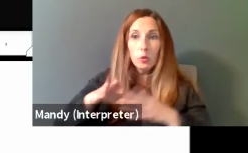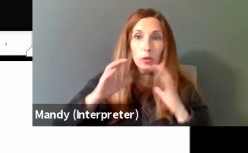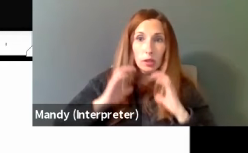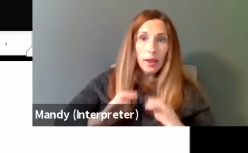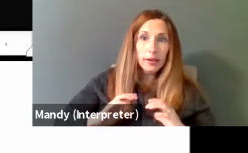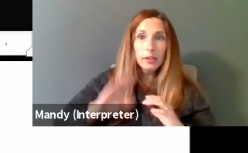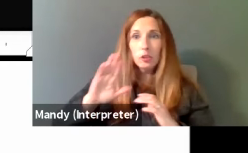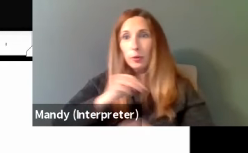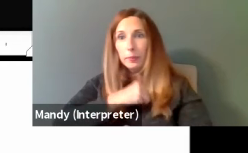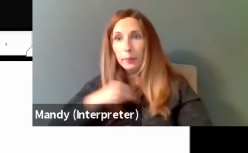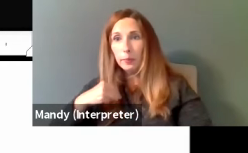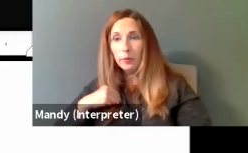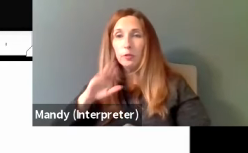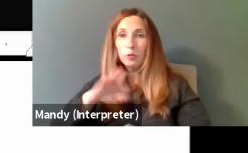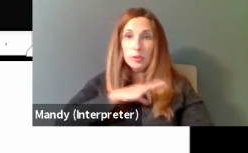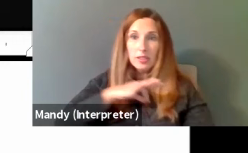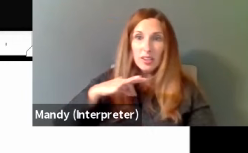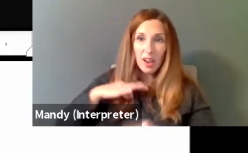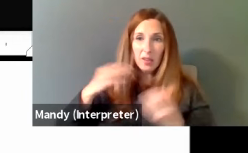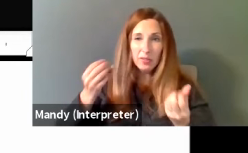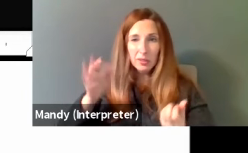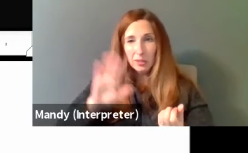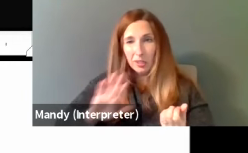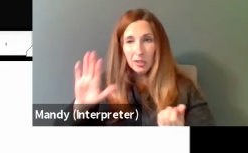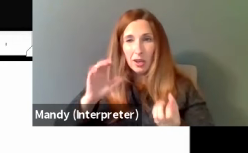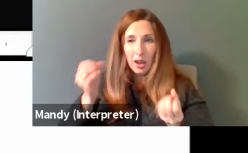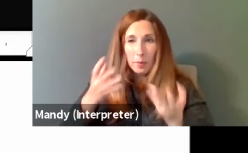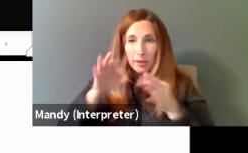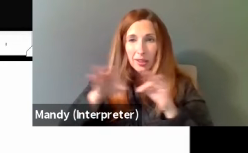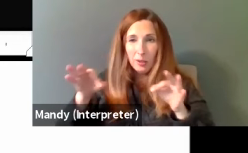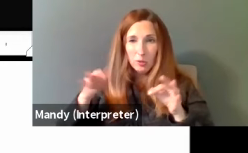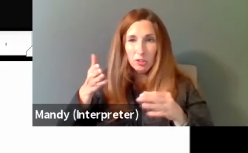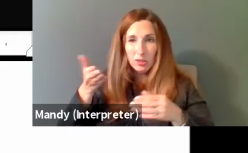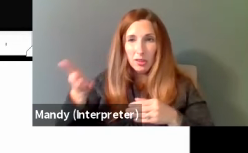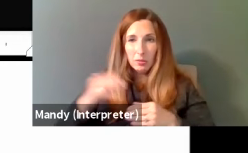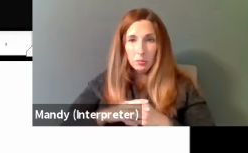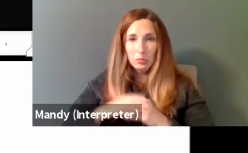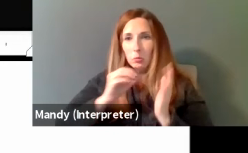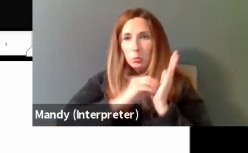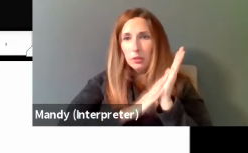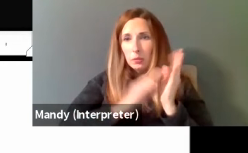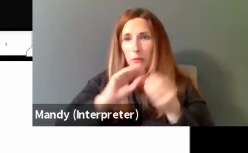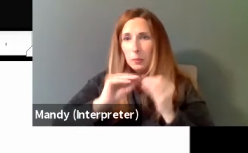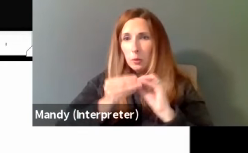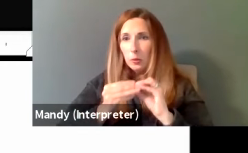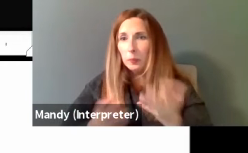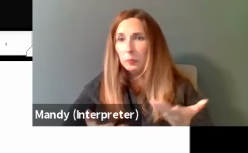your members, your staff, more or less, just write in a number, how many languages do you think you're currently serving?